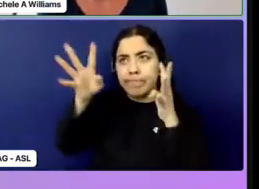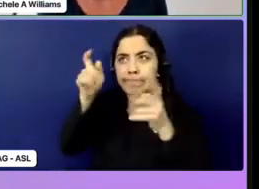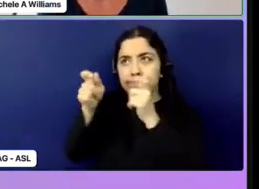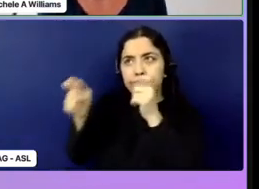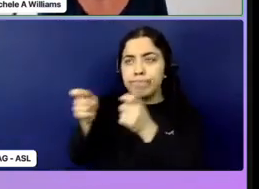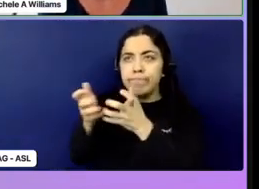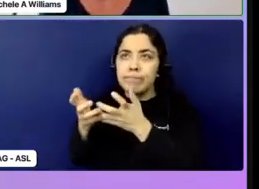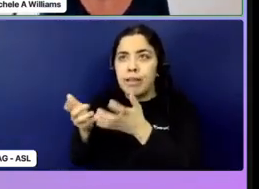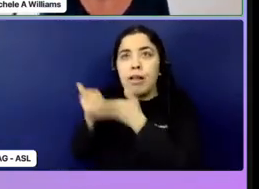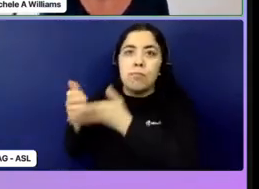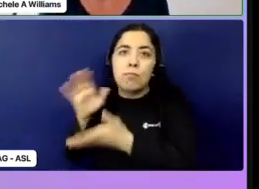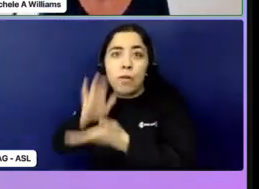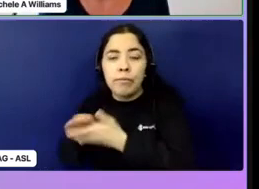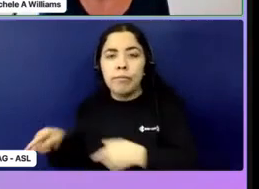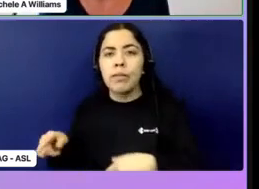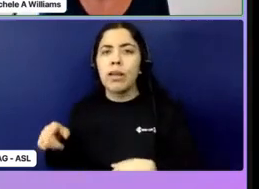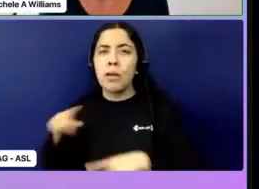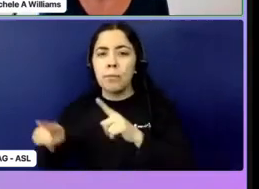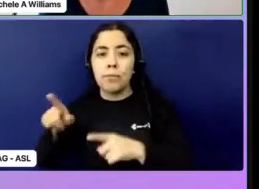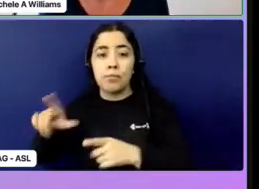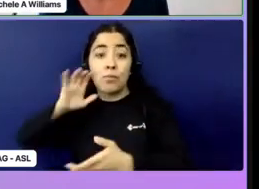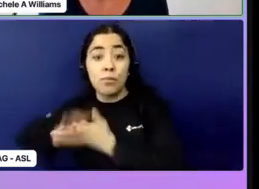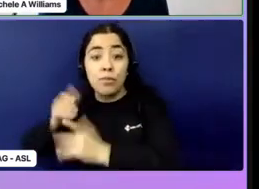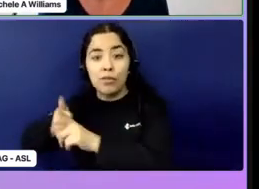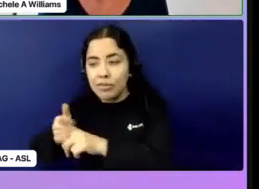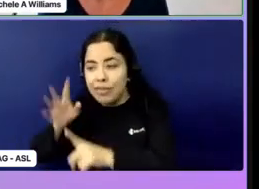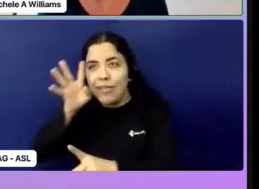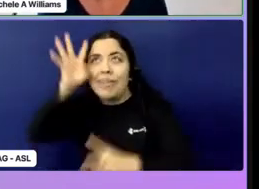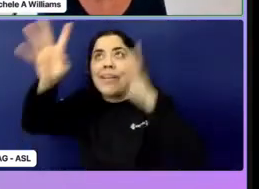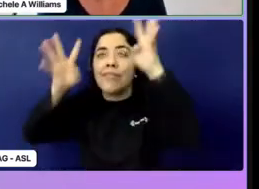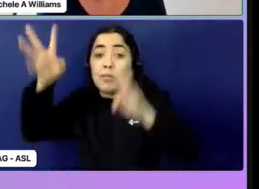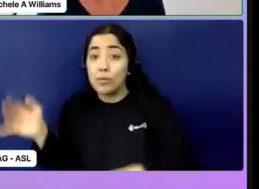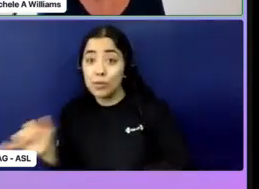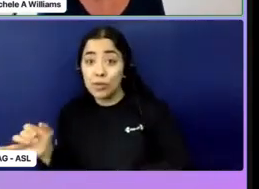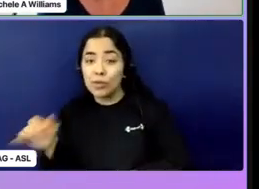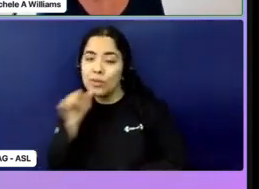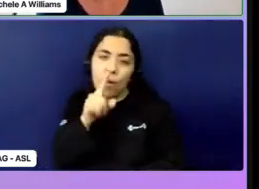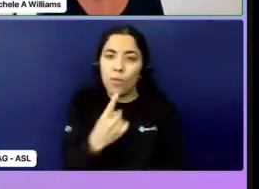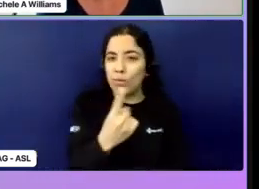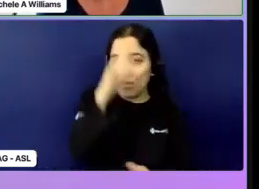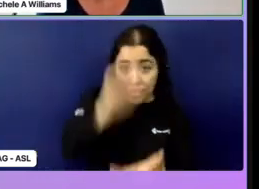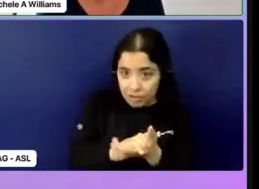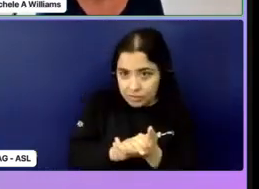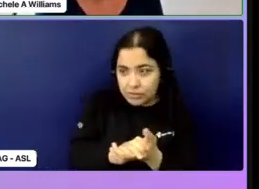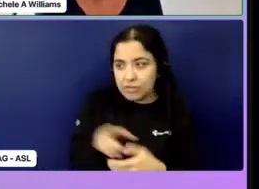really the wife is an inventor in her own right as well if you really get into the story.